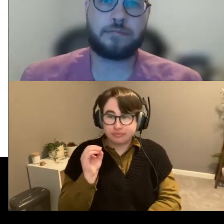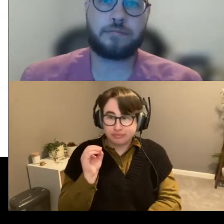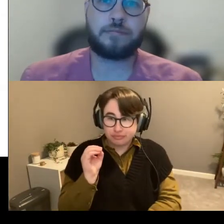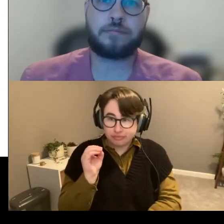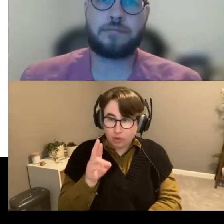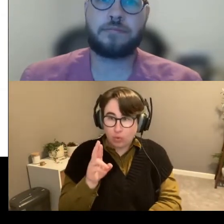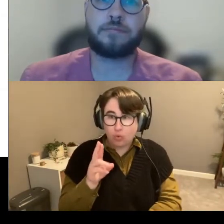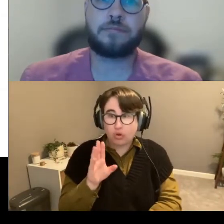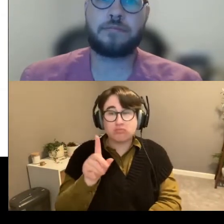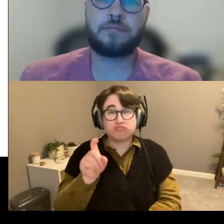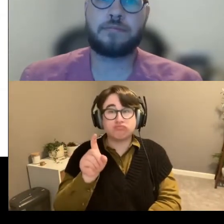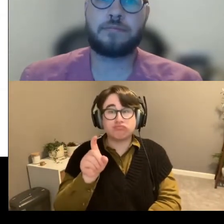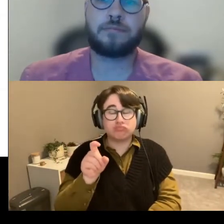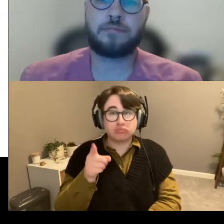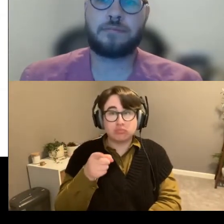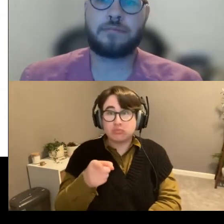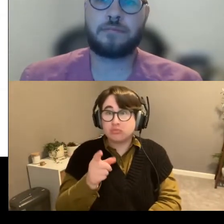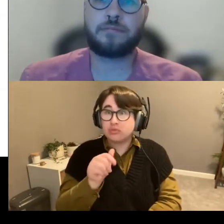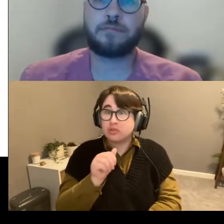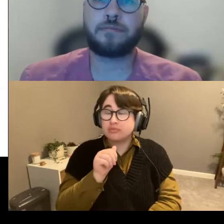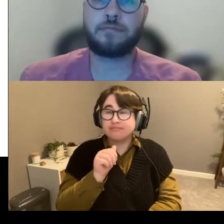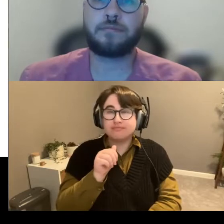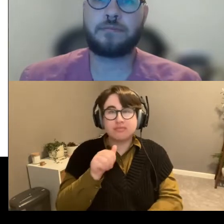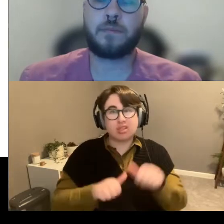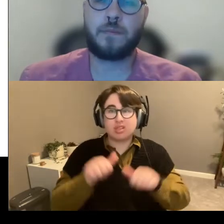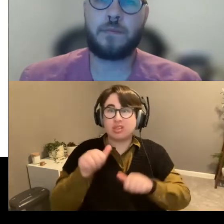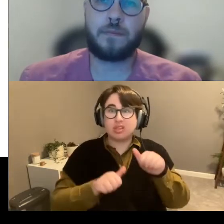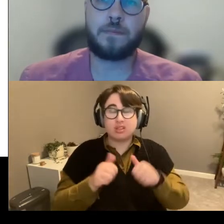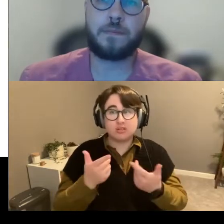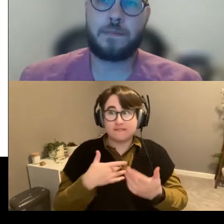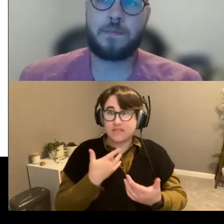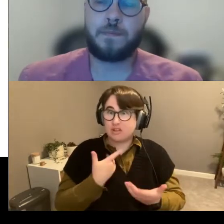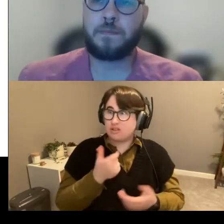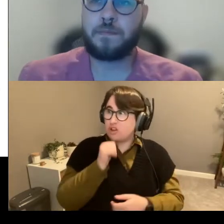about receiving food when you were a child?